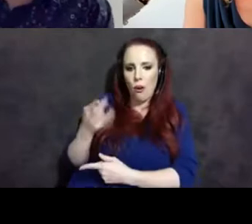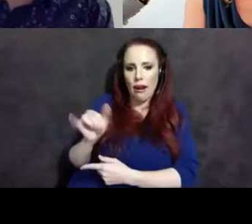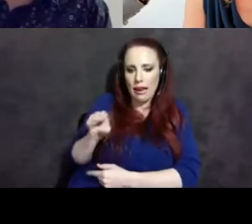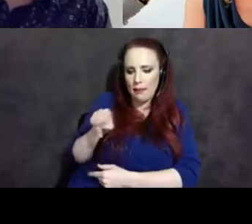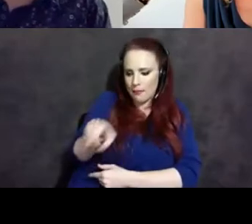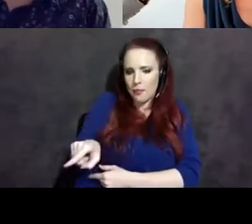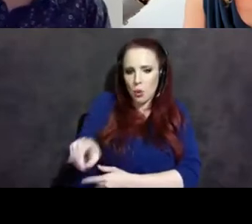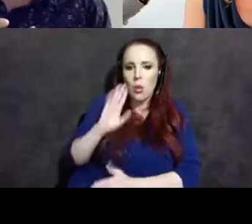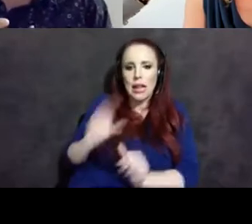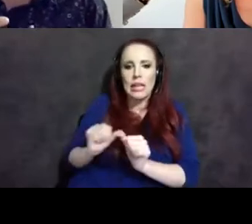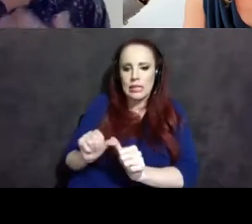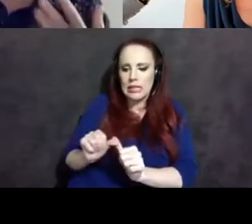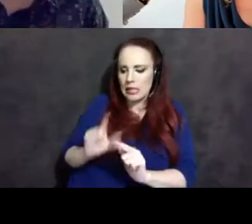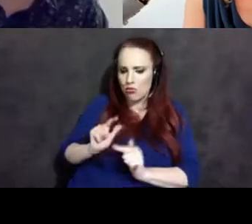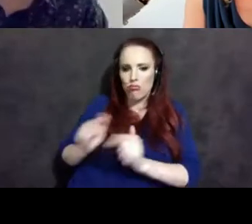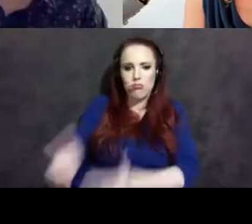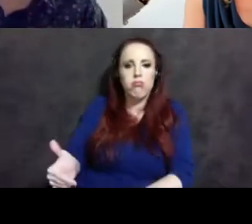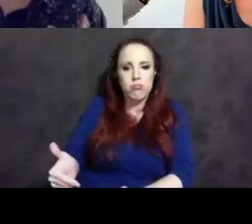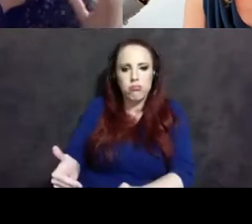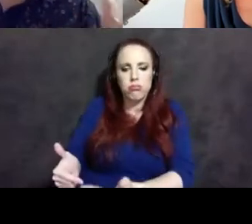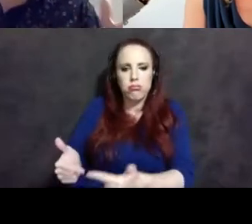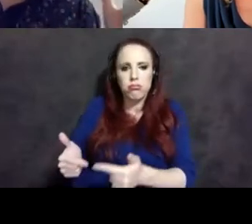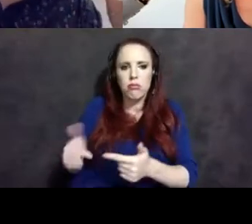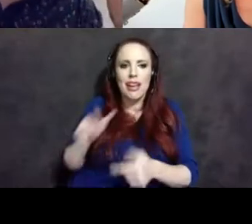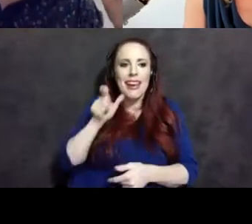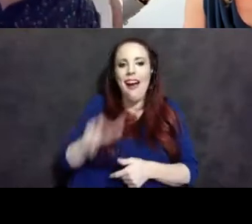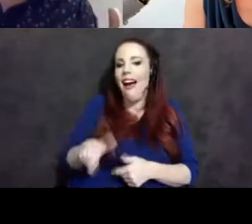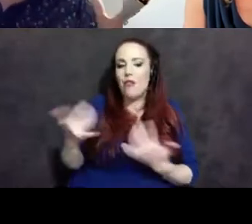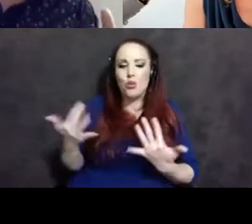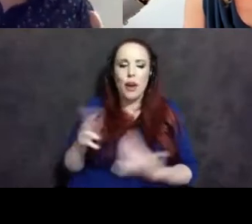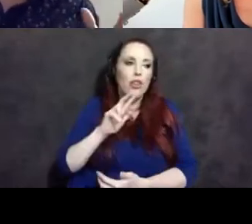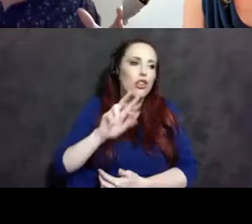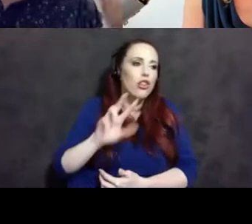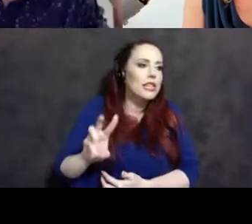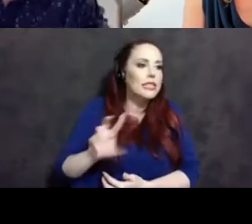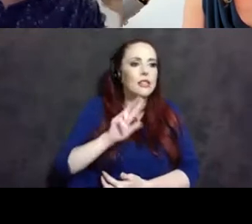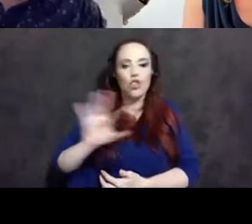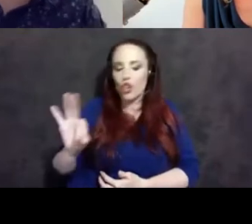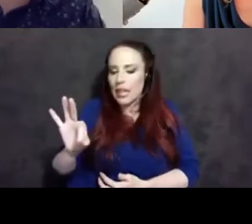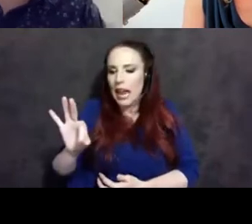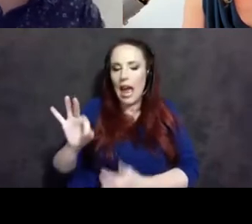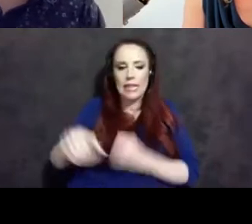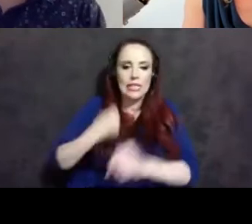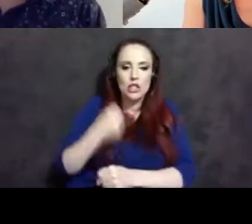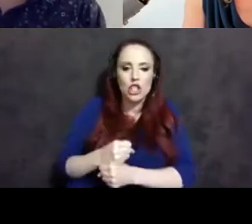Either he doesn't have to wait 36 or 39 years to be aware of what racism is.